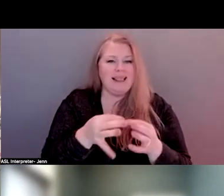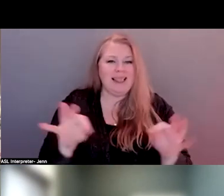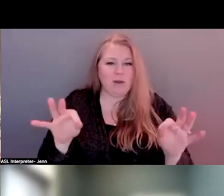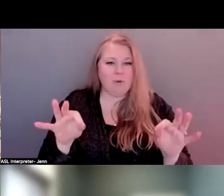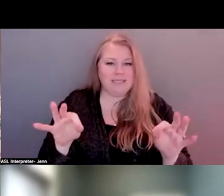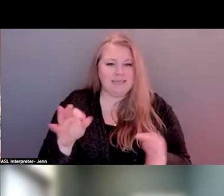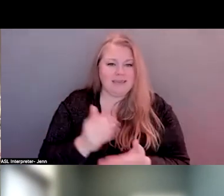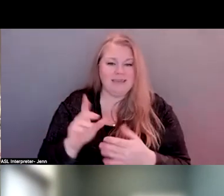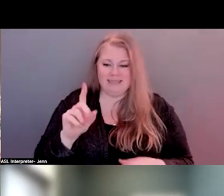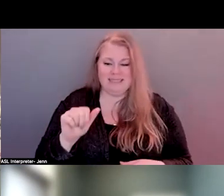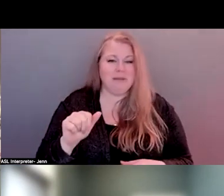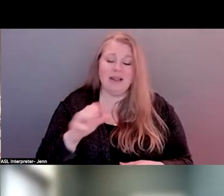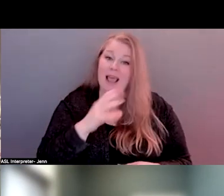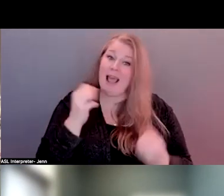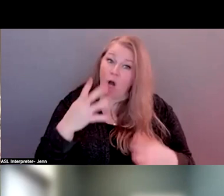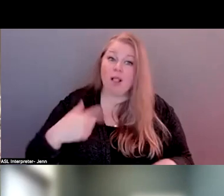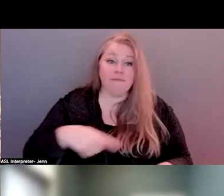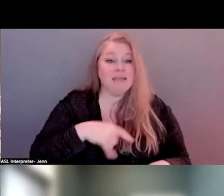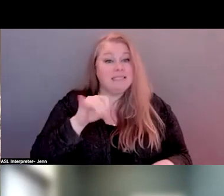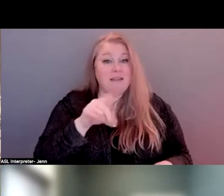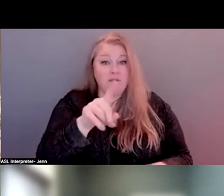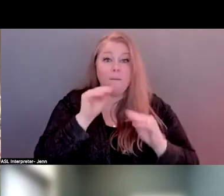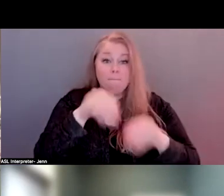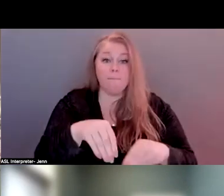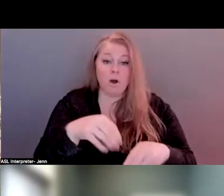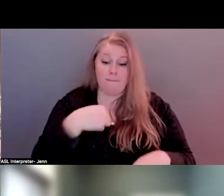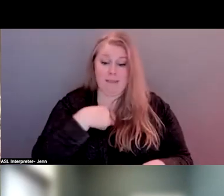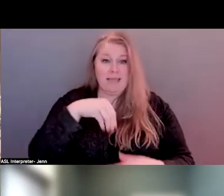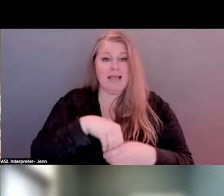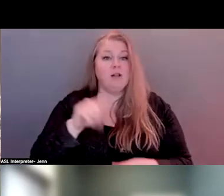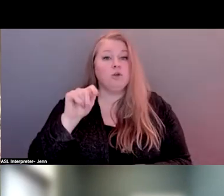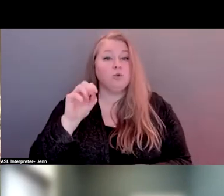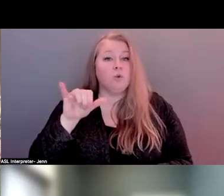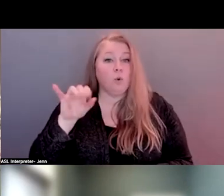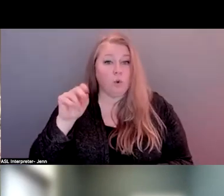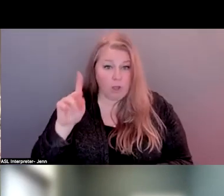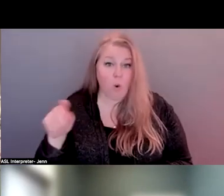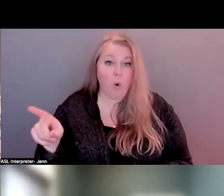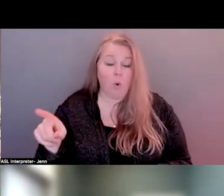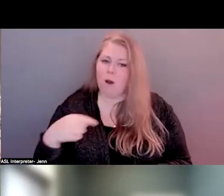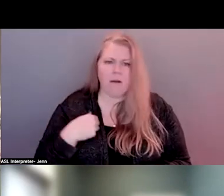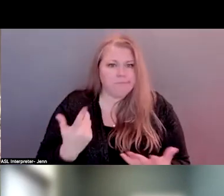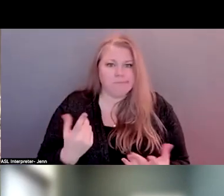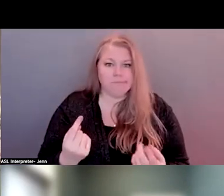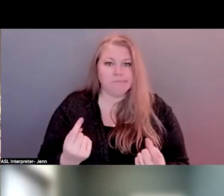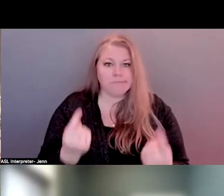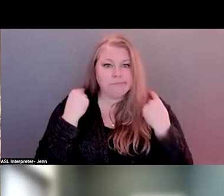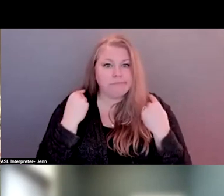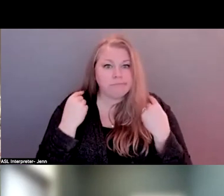which all of us -- I mean if you put me in Tokyo, I can't read anything and I can't